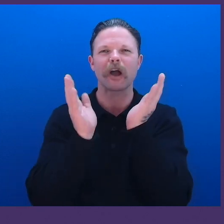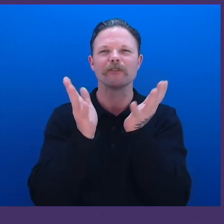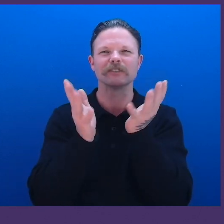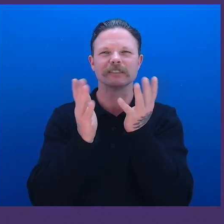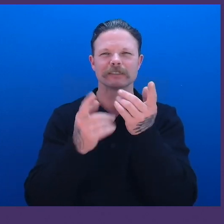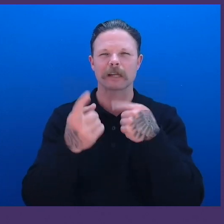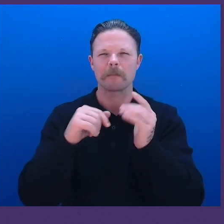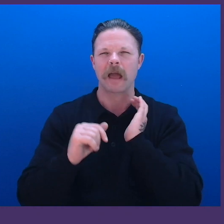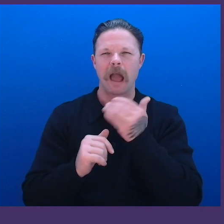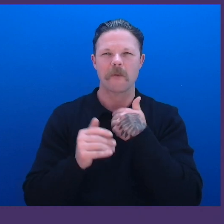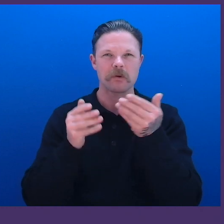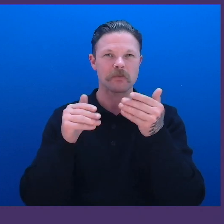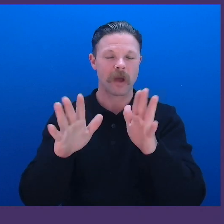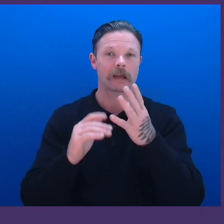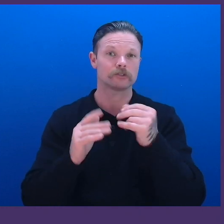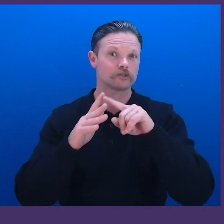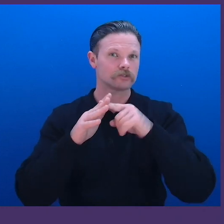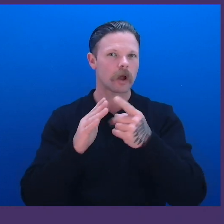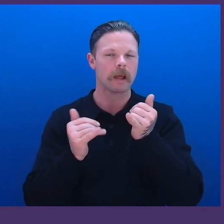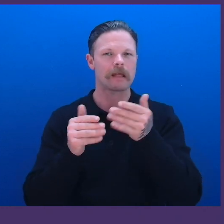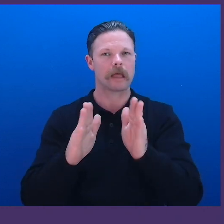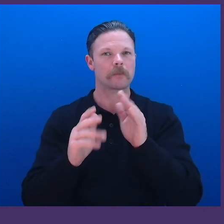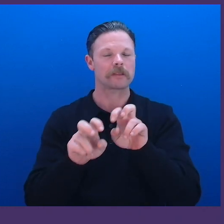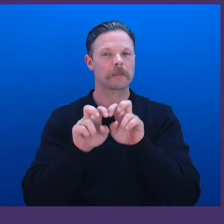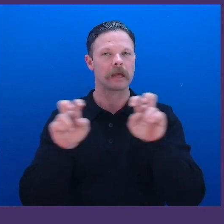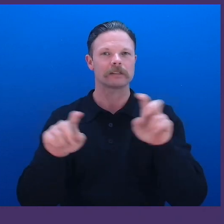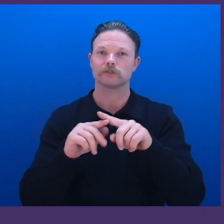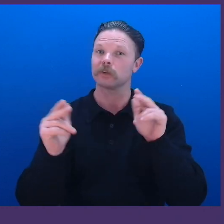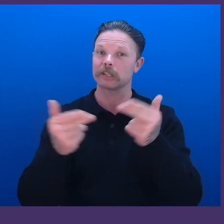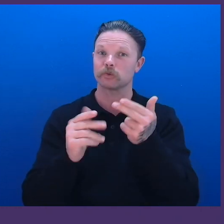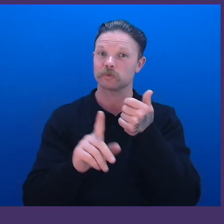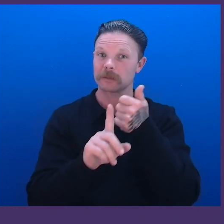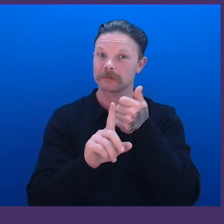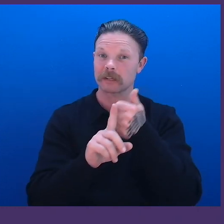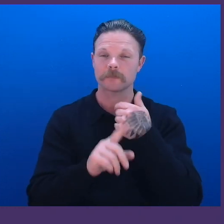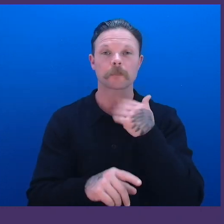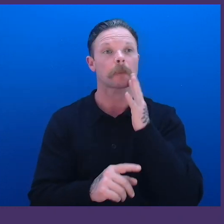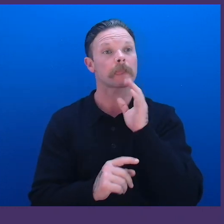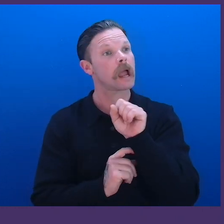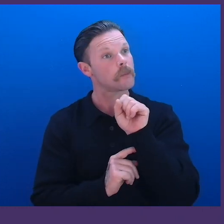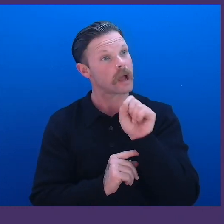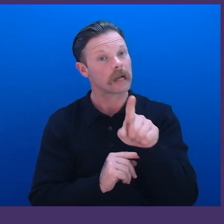with allowing our panelists to introduce themselves. I'm going to ask them to tell us who they are,